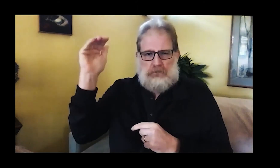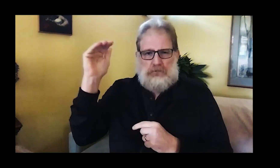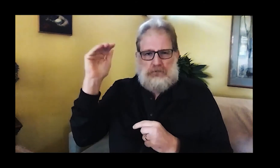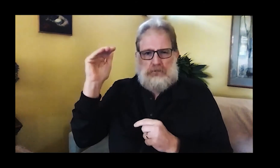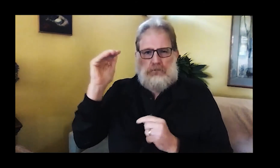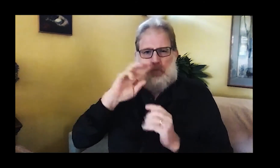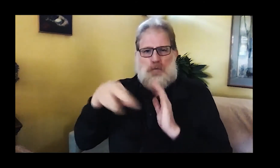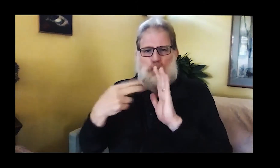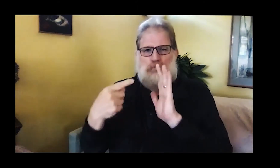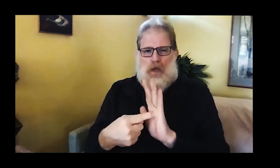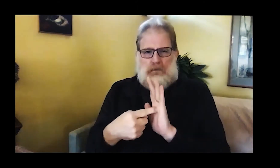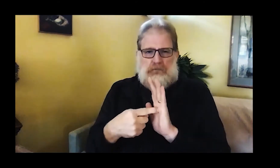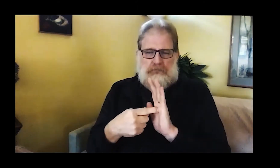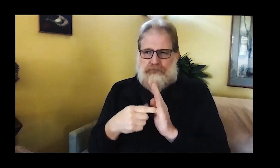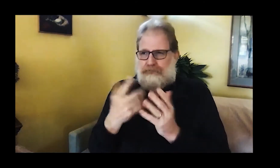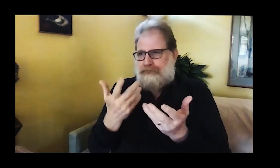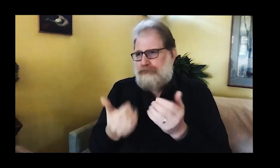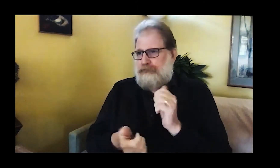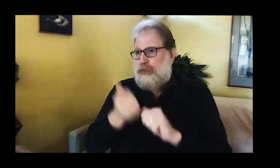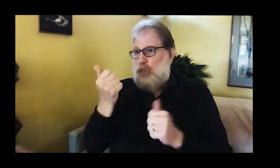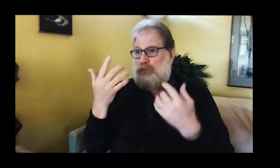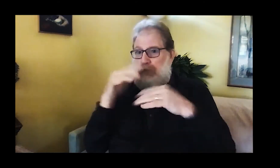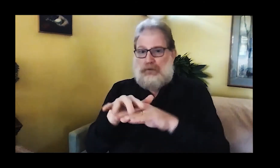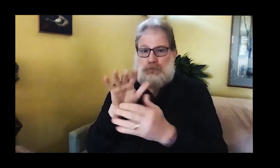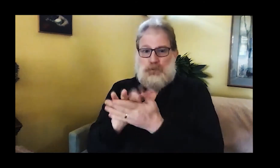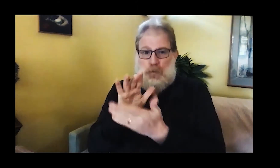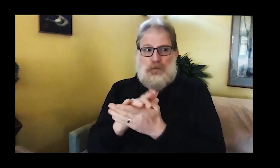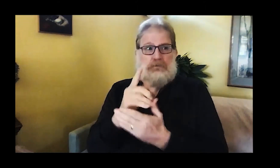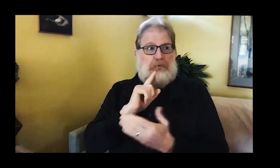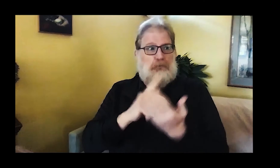to Deaf adults as role models for young Deaf children. You know most Deaf children are out